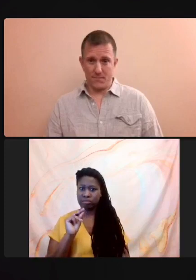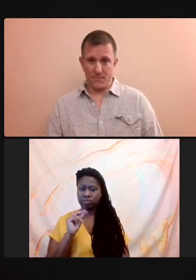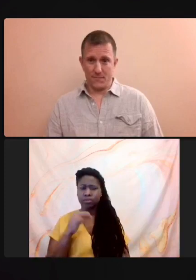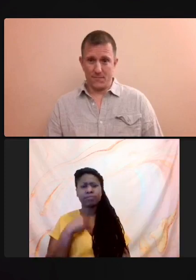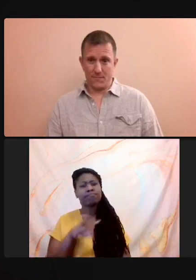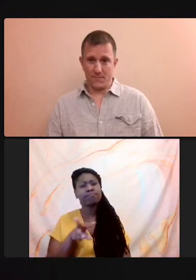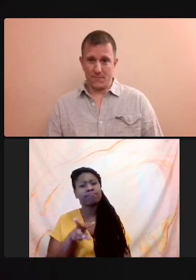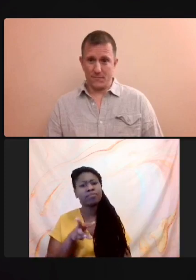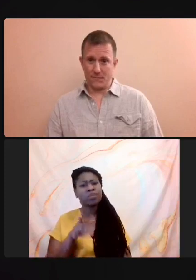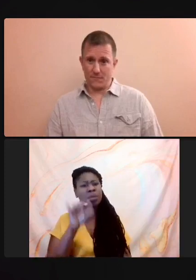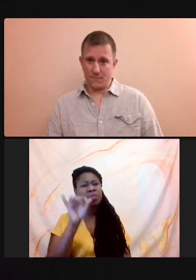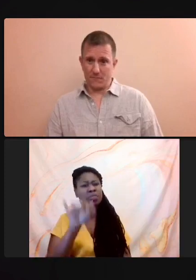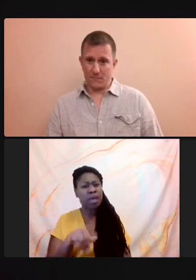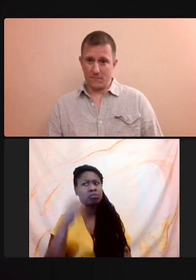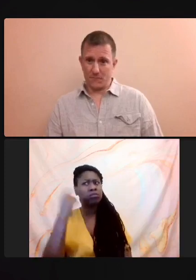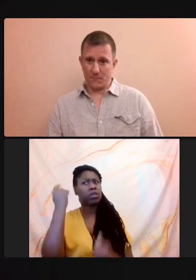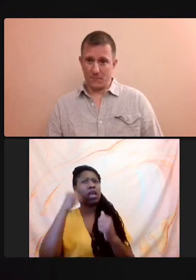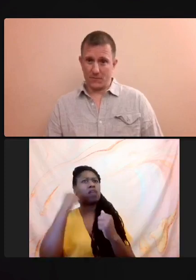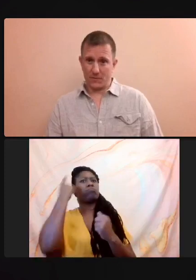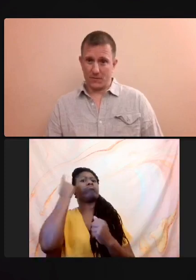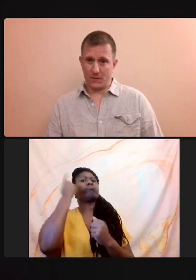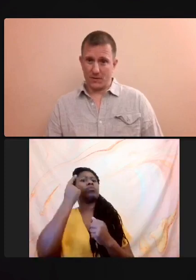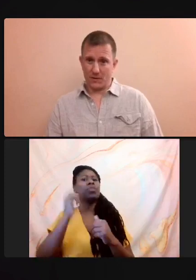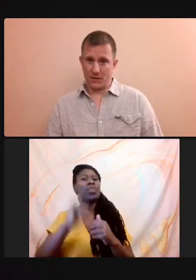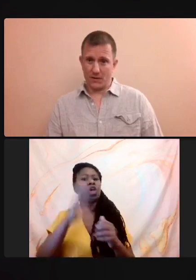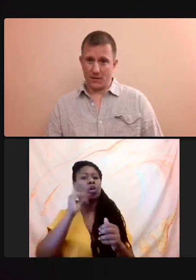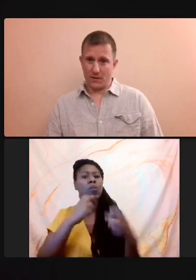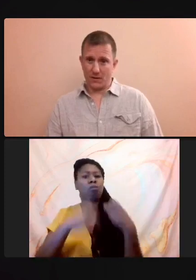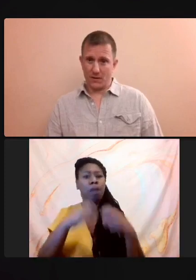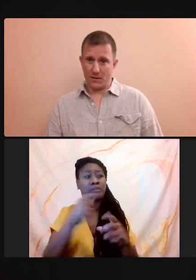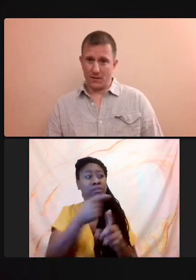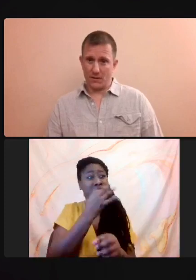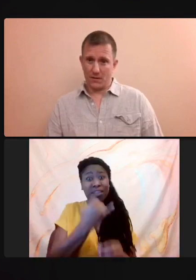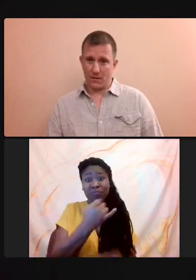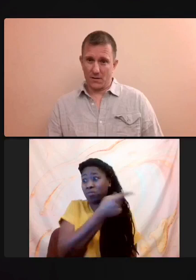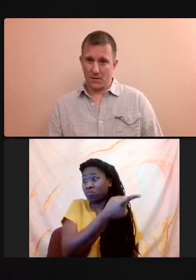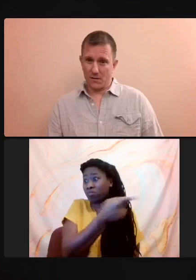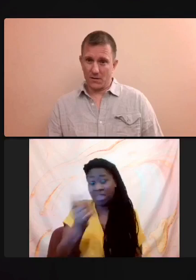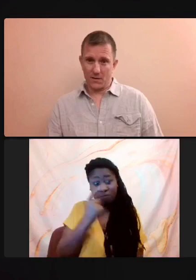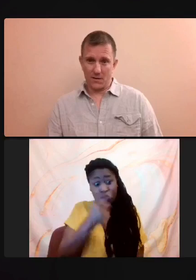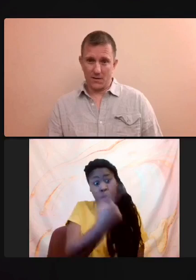become mentors to these interpreters? Because again, we think